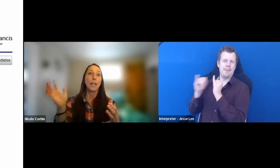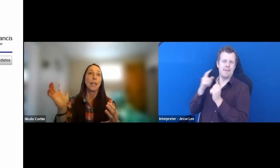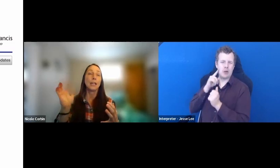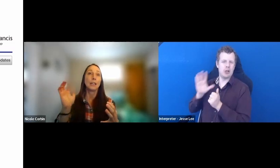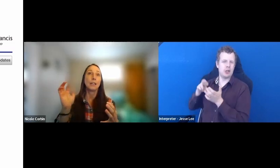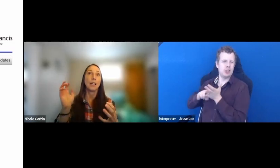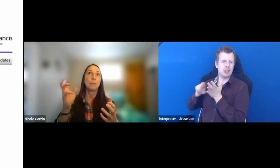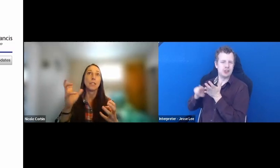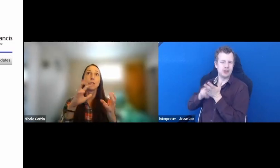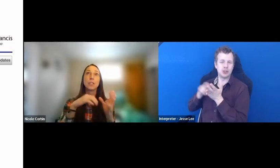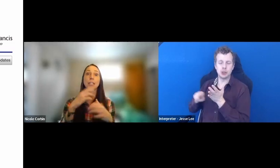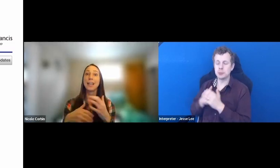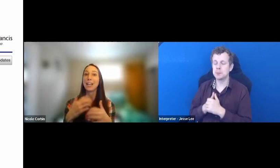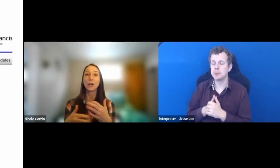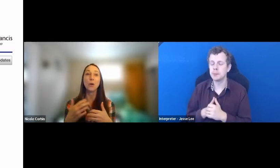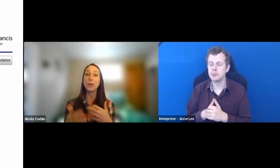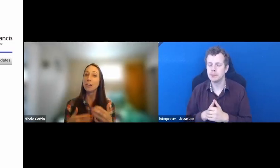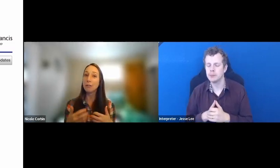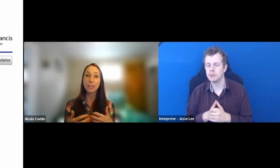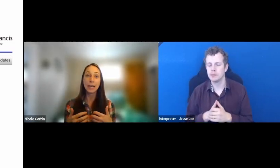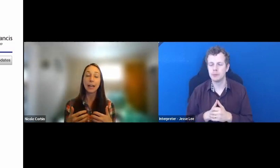They essentially kind of coded all the data